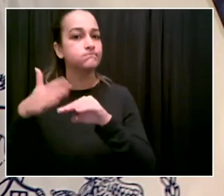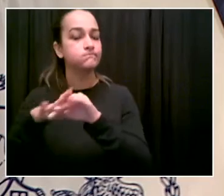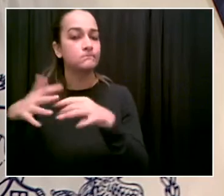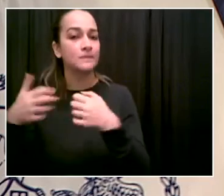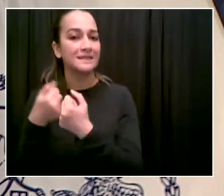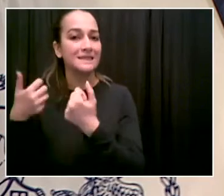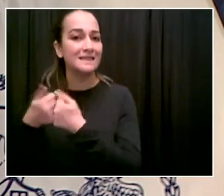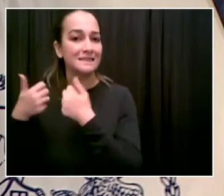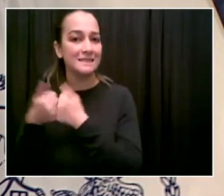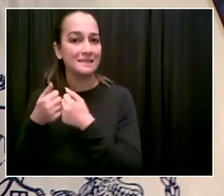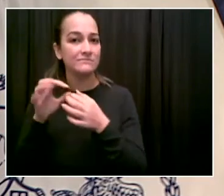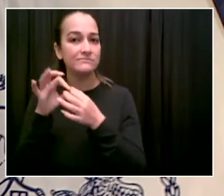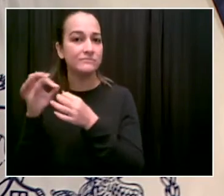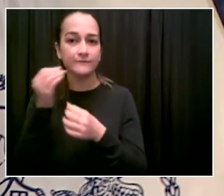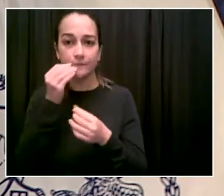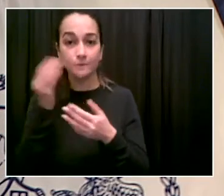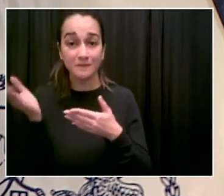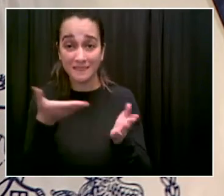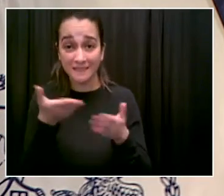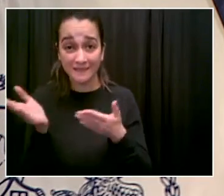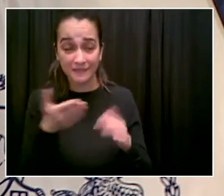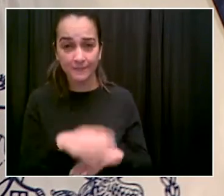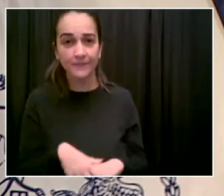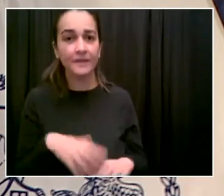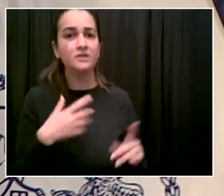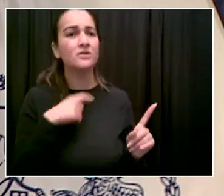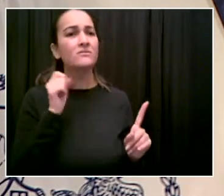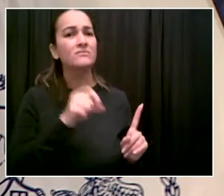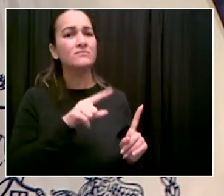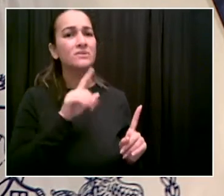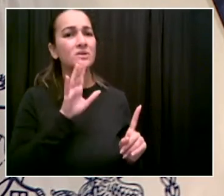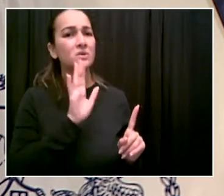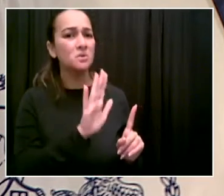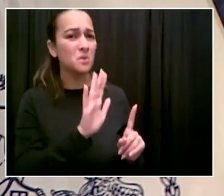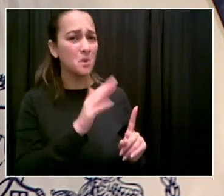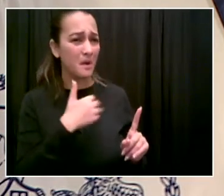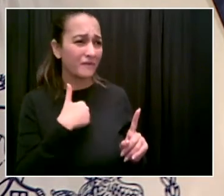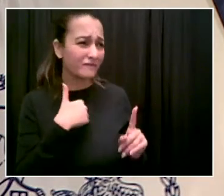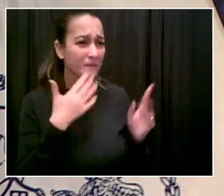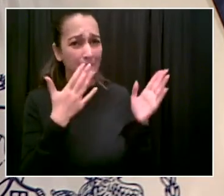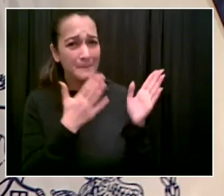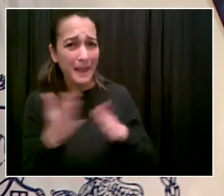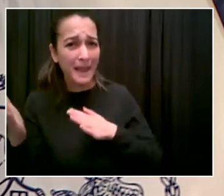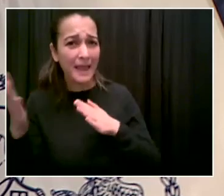ANOTHER VEHICLE.